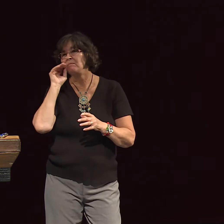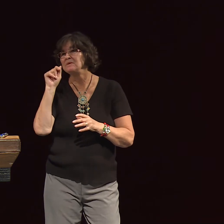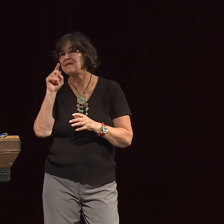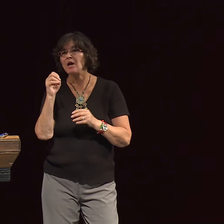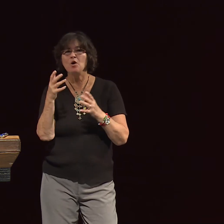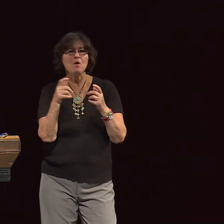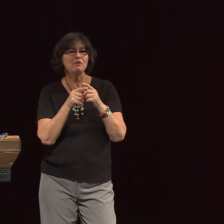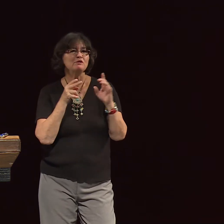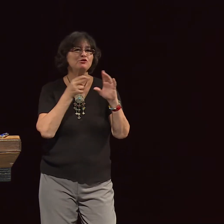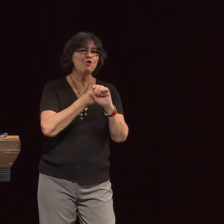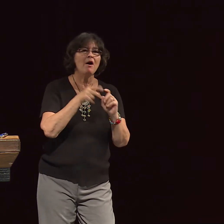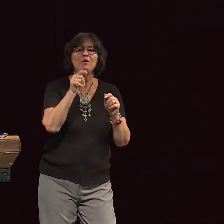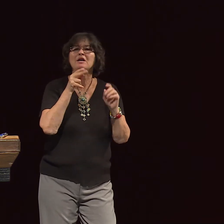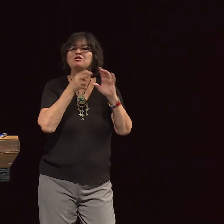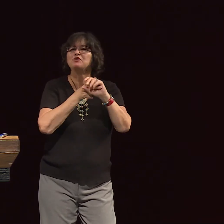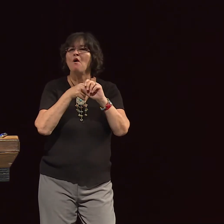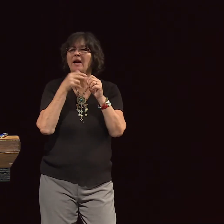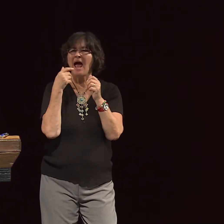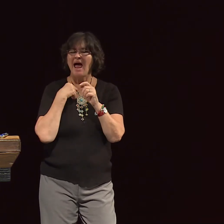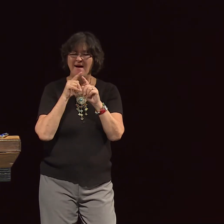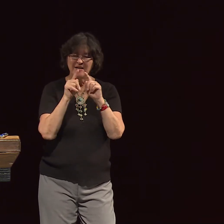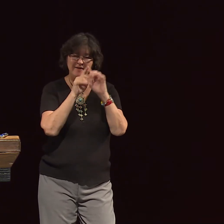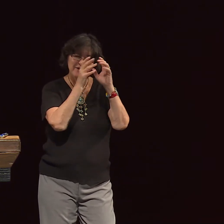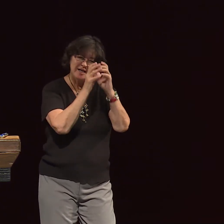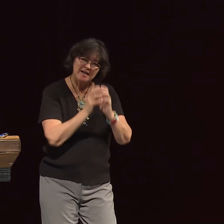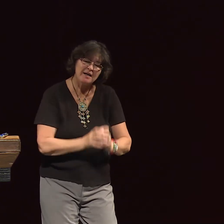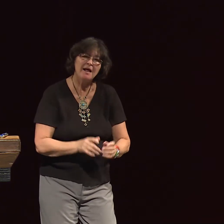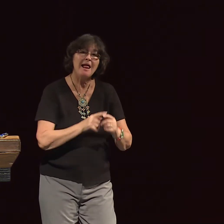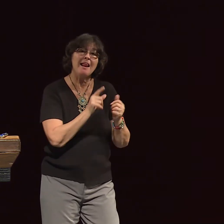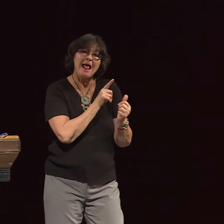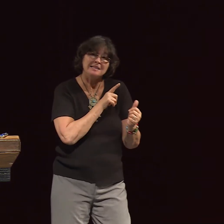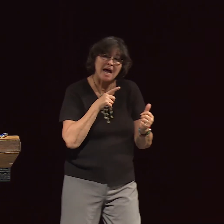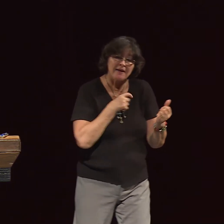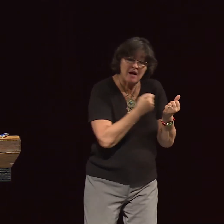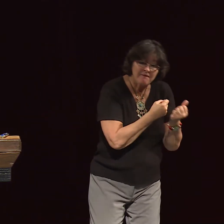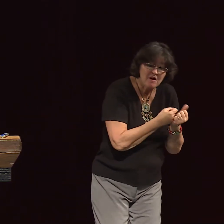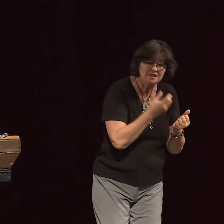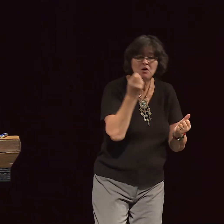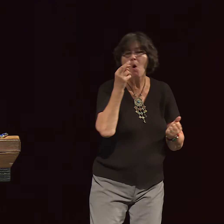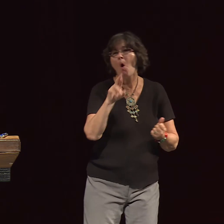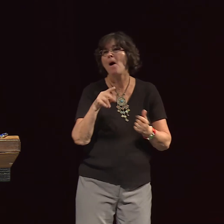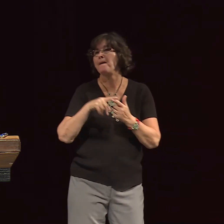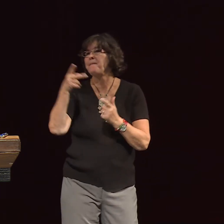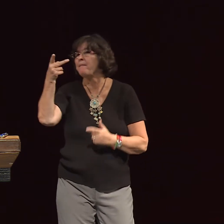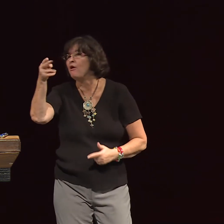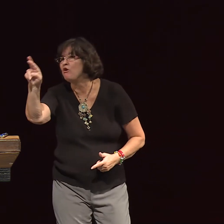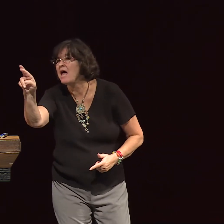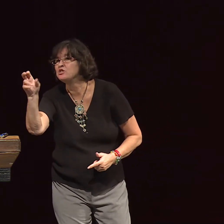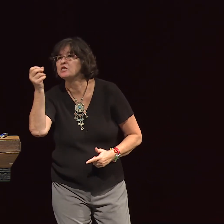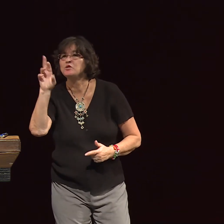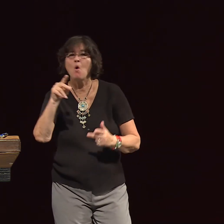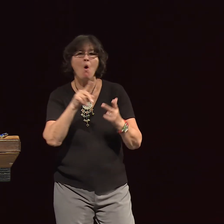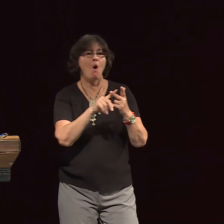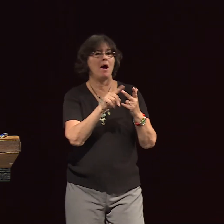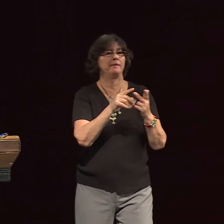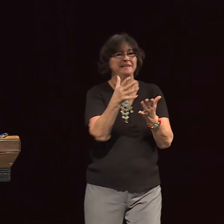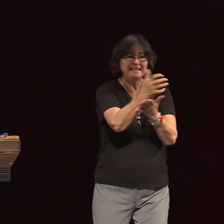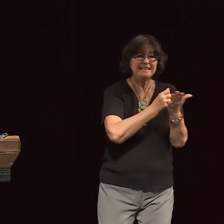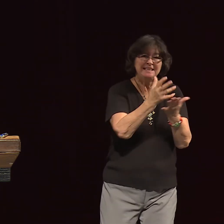So, your home state may have a faction. Maybe you could get involved in some advocacy